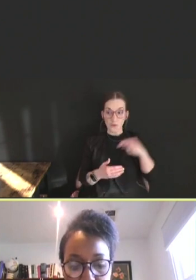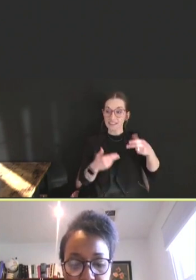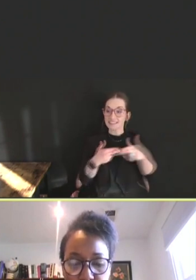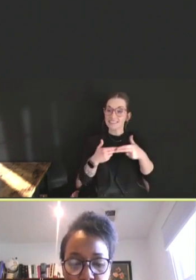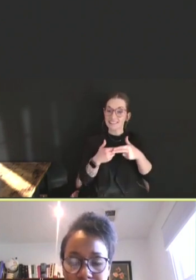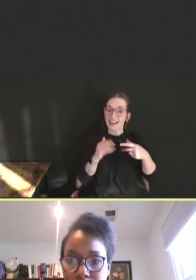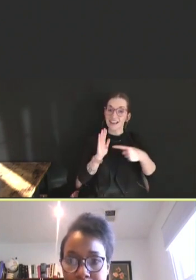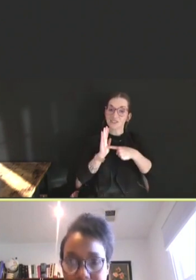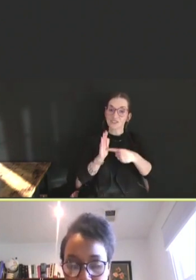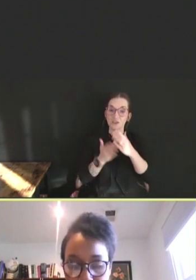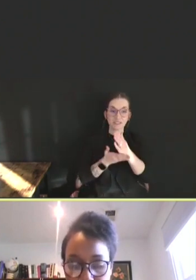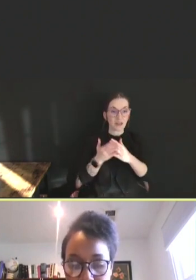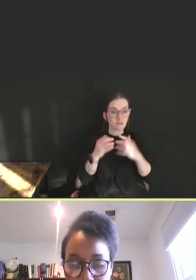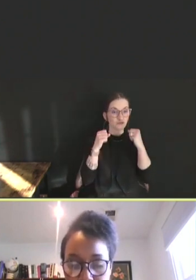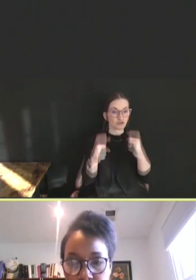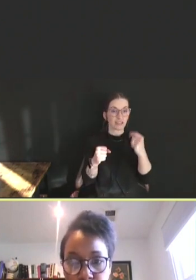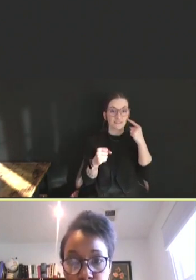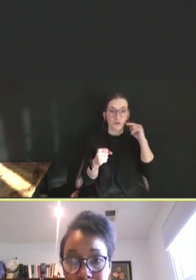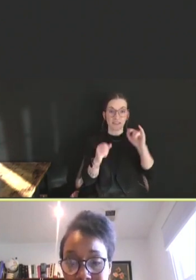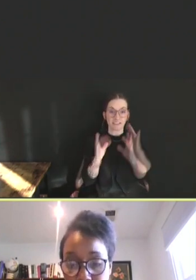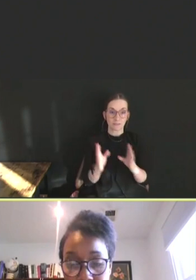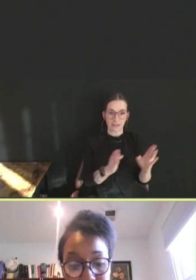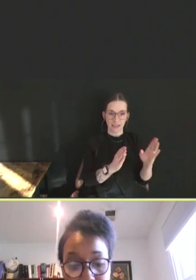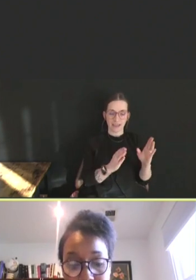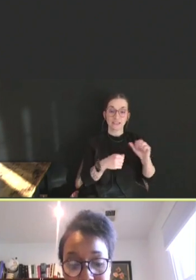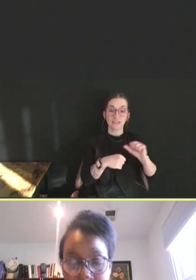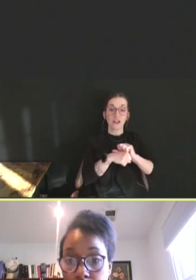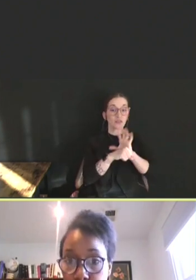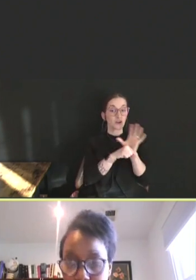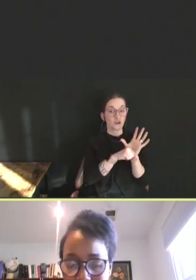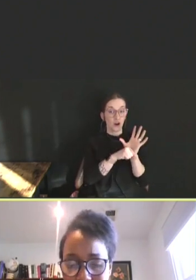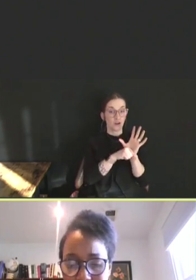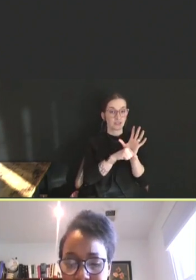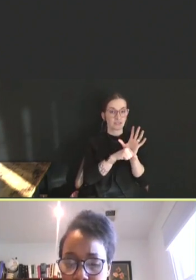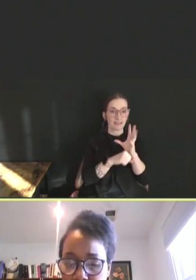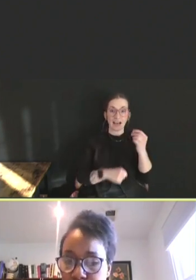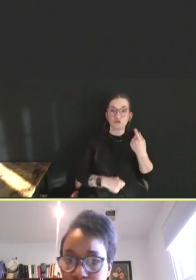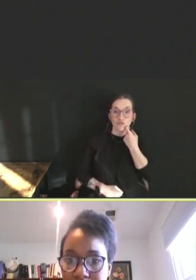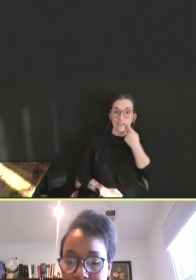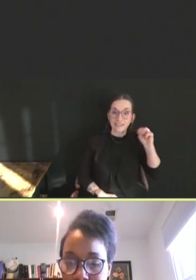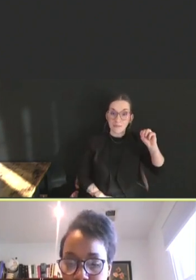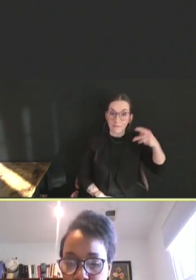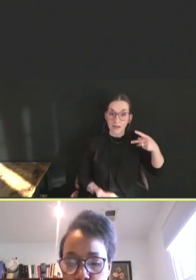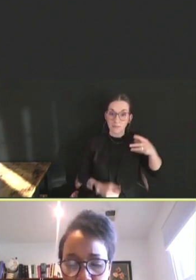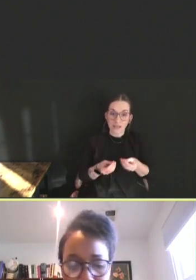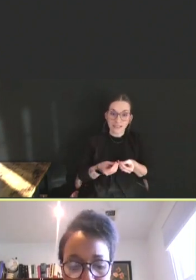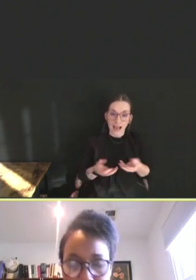The COVID pandemic and the recent monkeypox outbreak demonstrates the need for coordinated